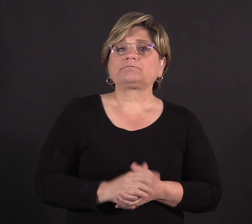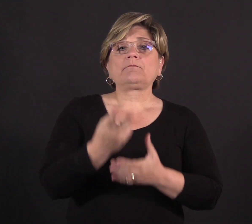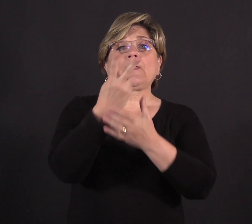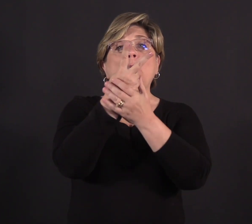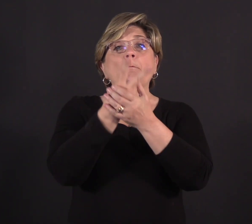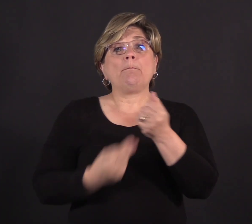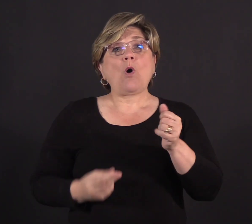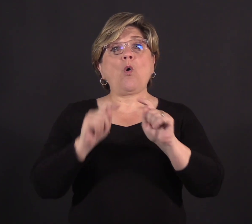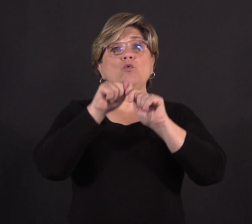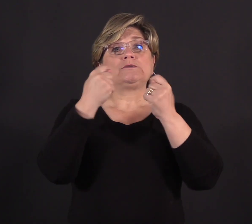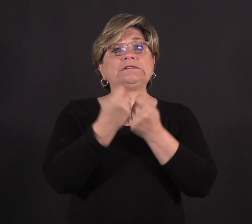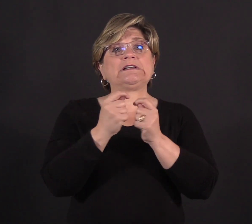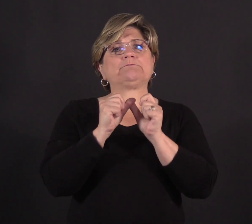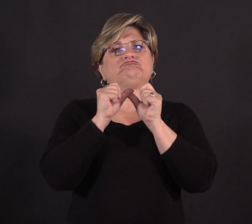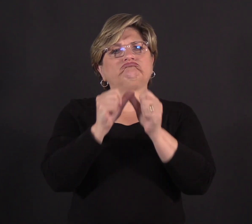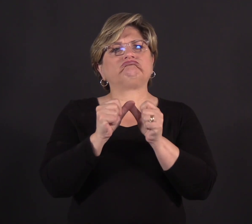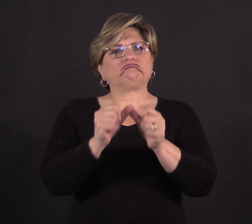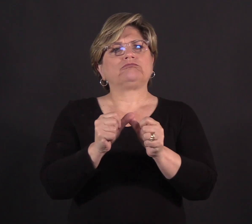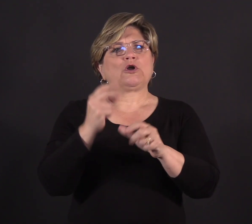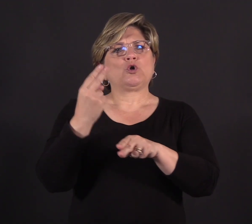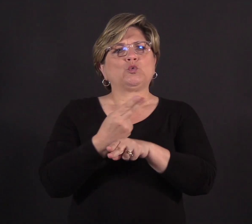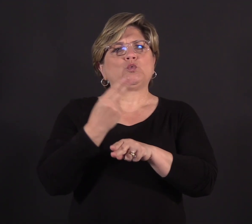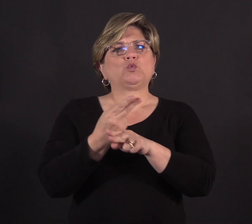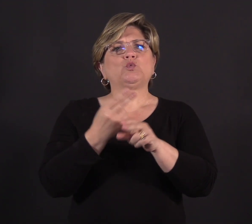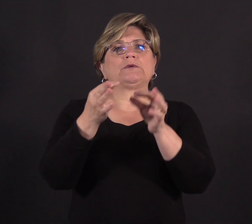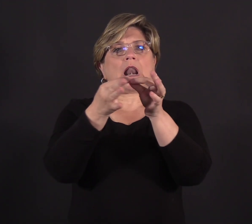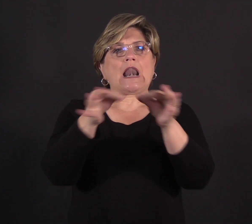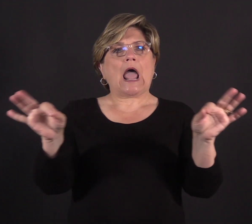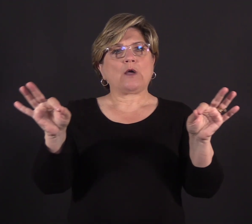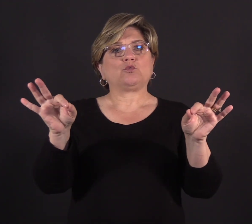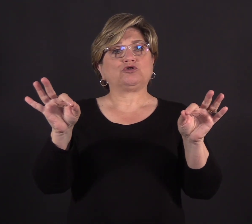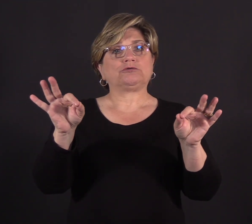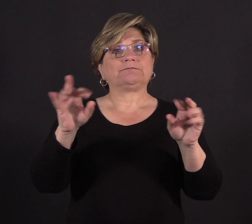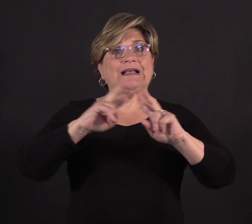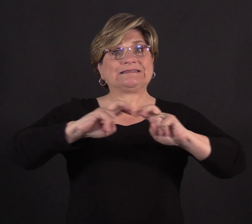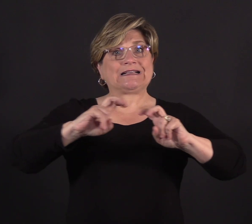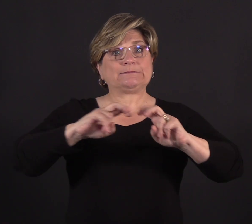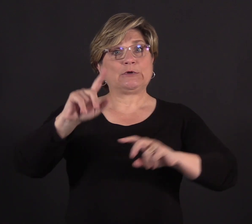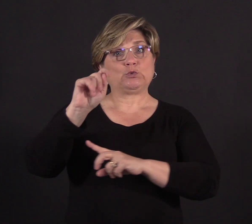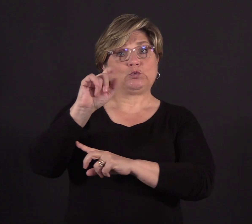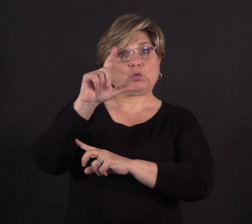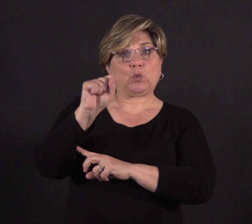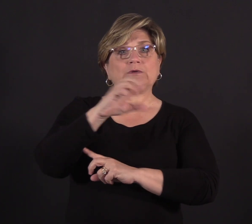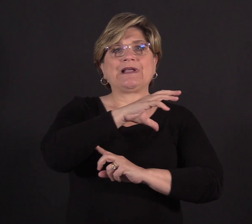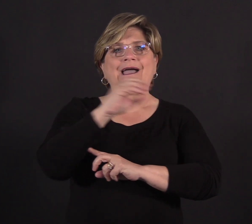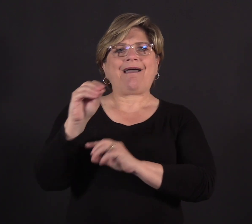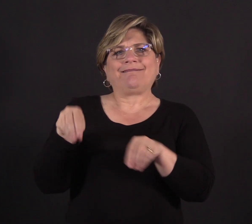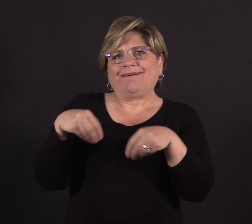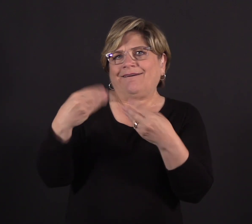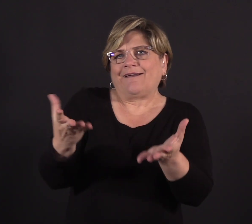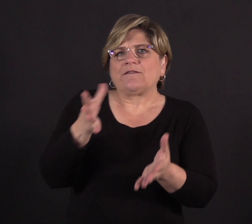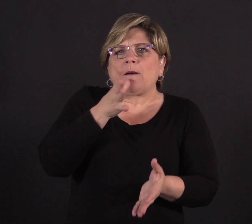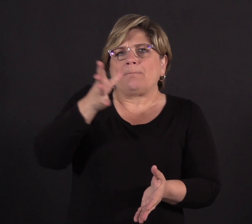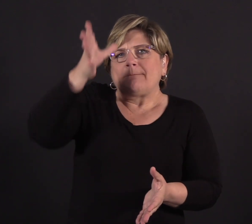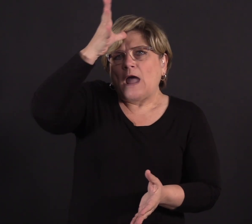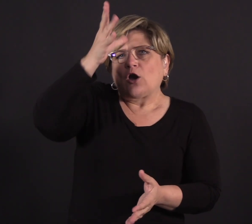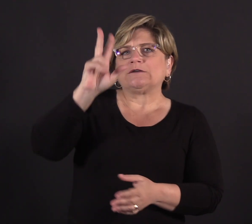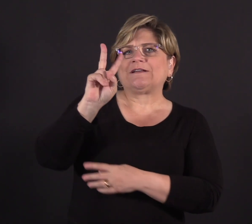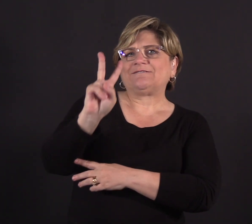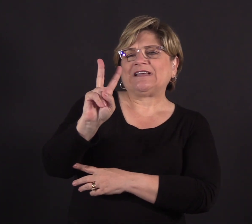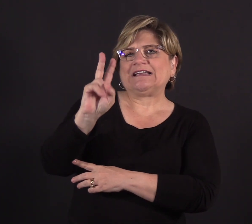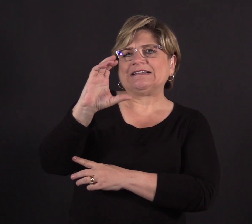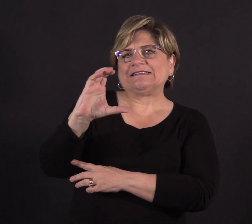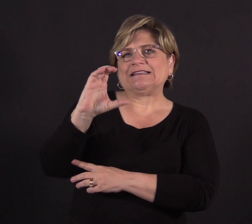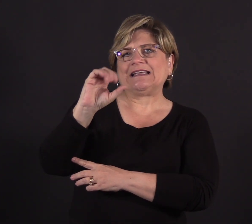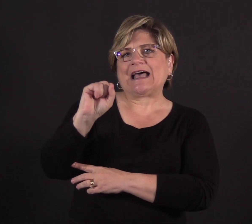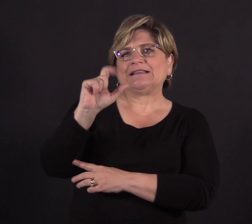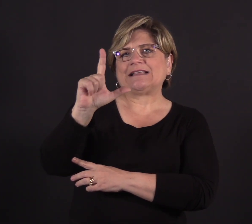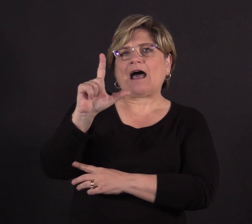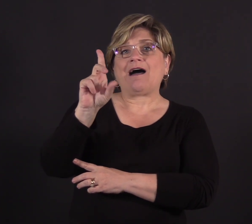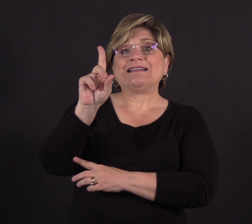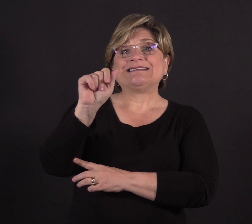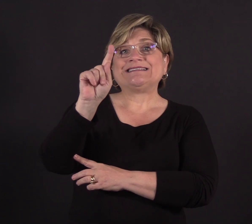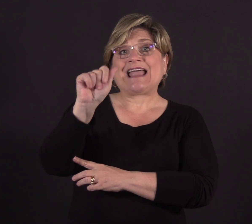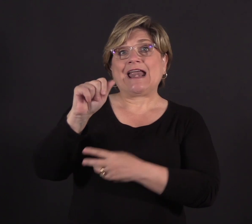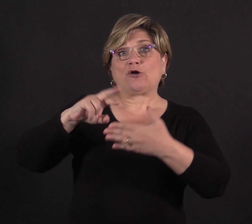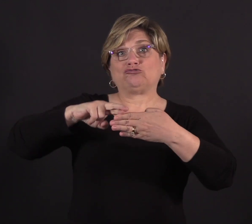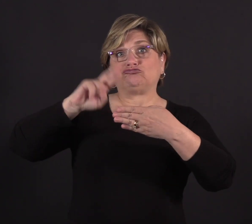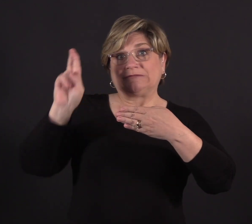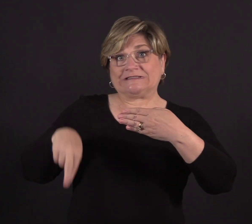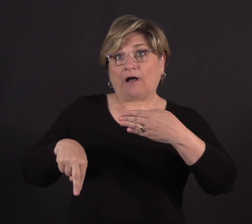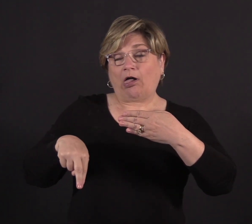Both teams continue using language assessment tools and giving parents the VCSL data result.